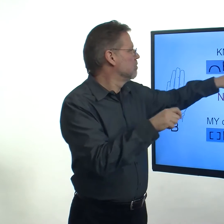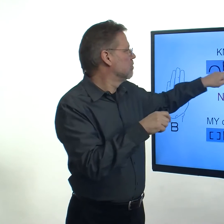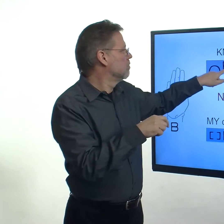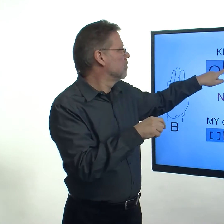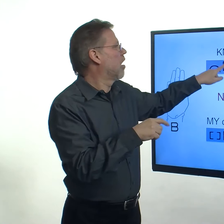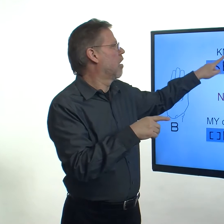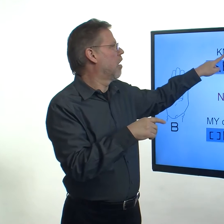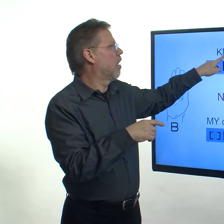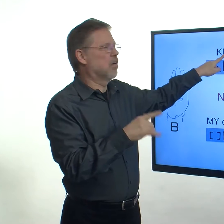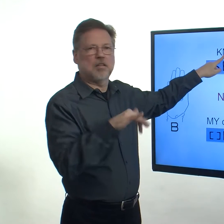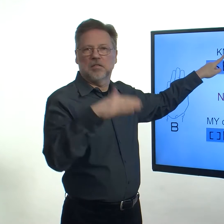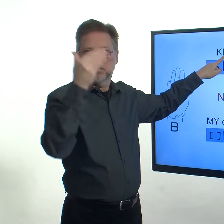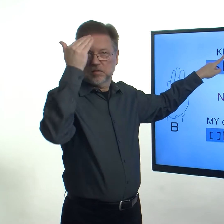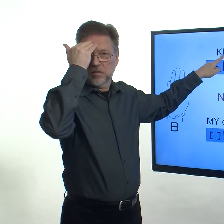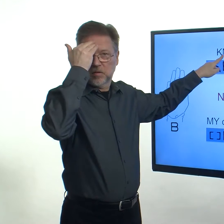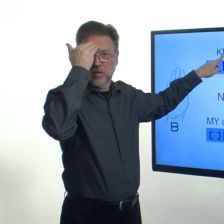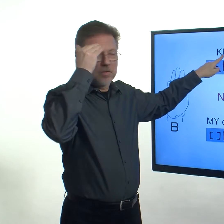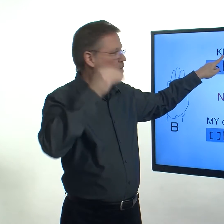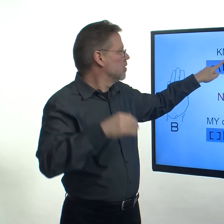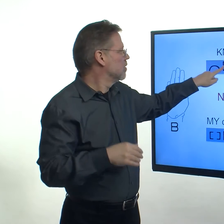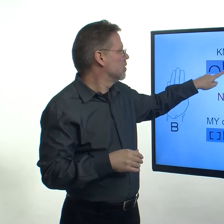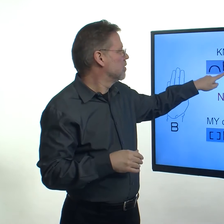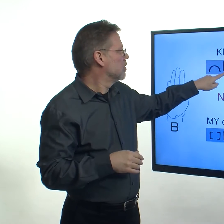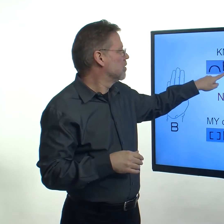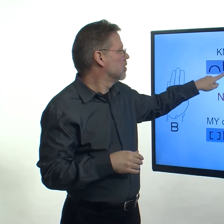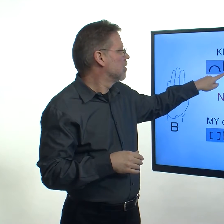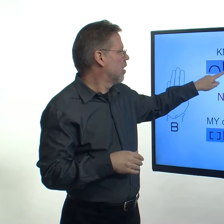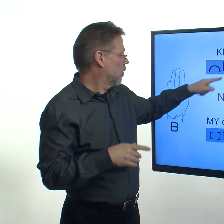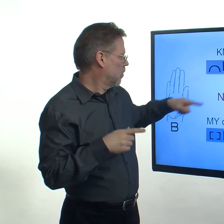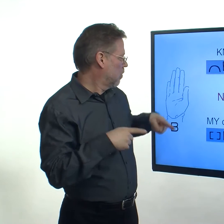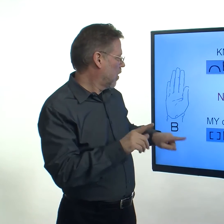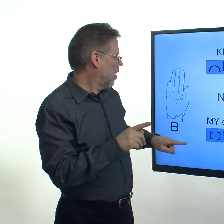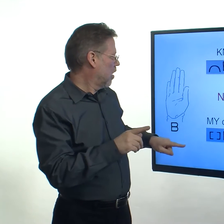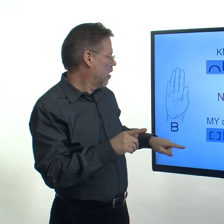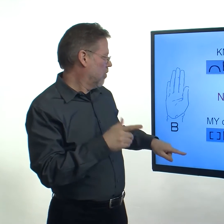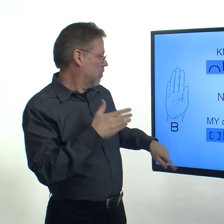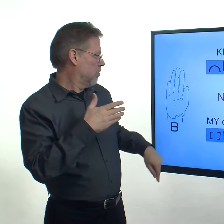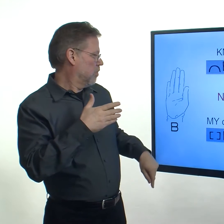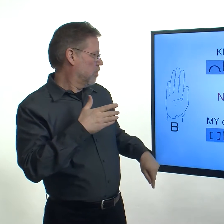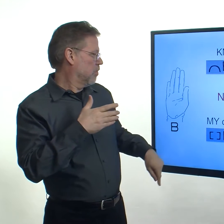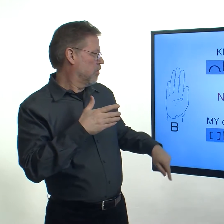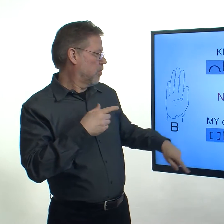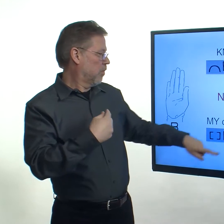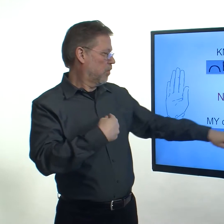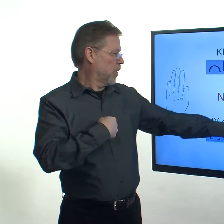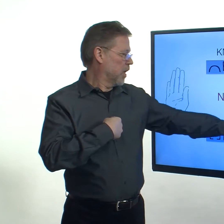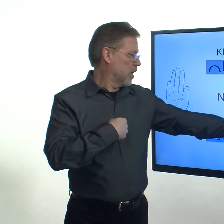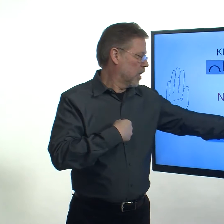‘B’ handshape gives you (KNOW), like this. While (ME) uses the ‘G’ handshape, using